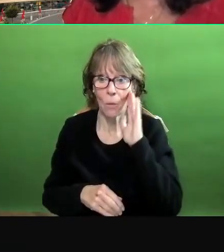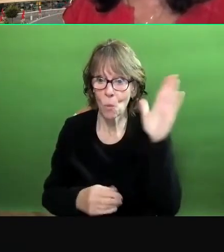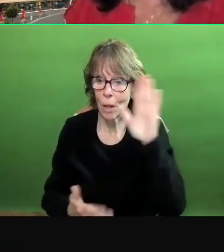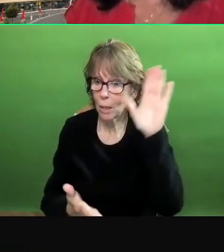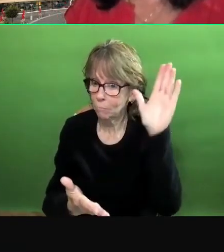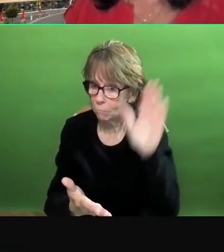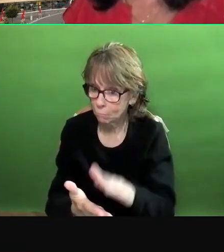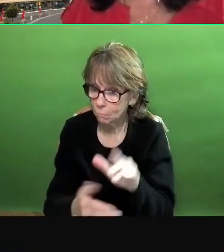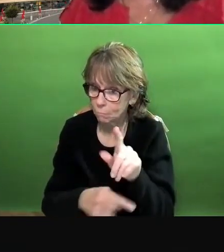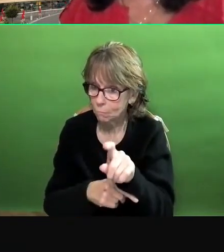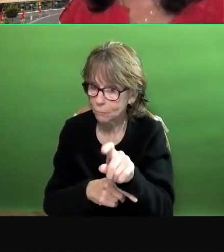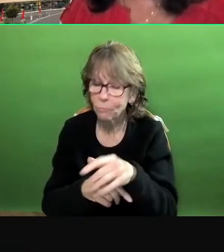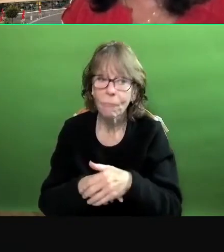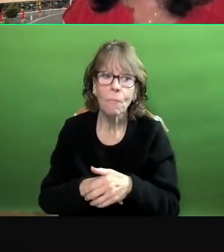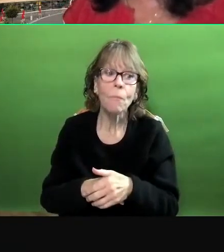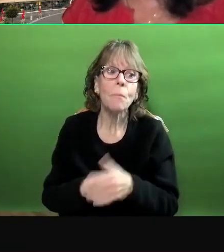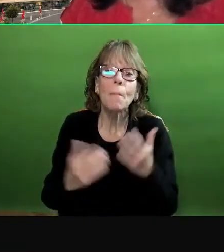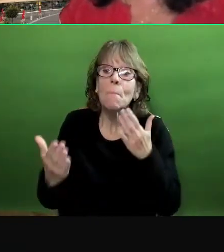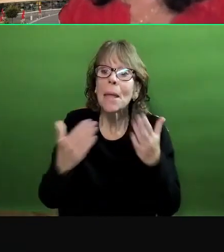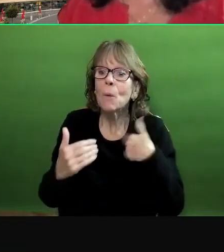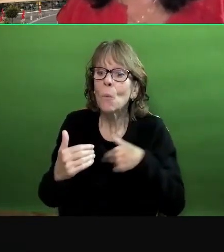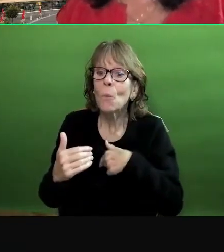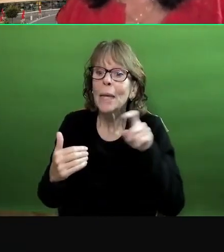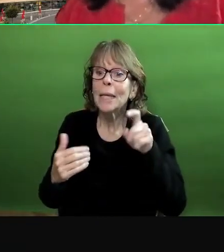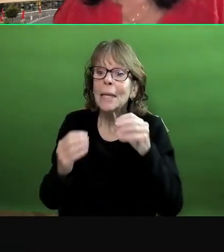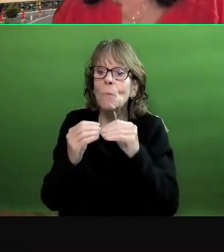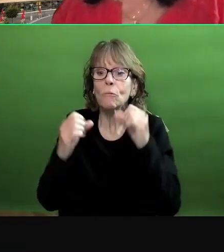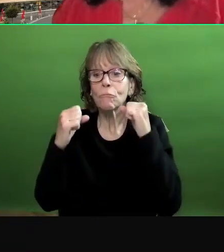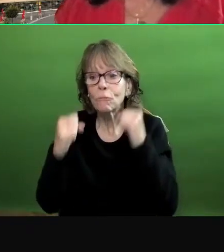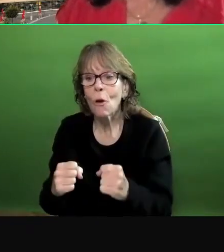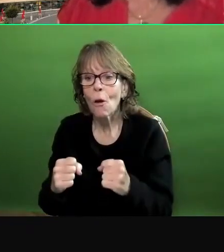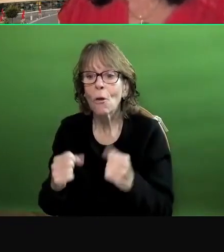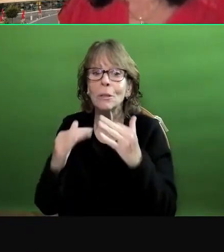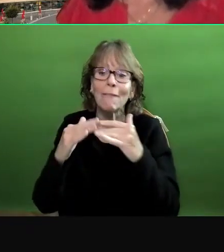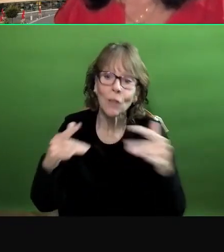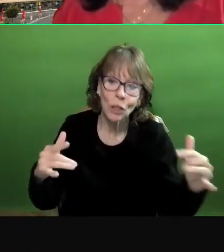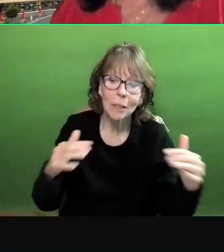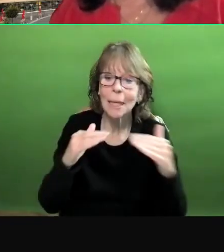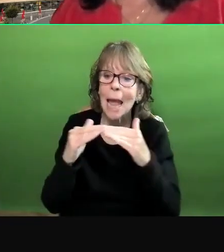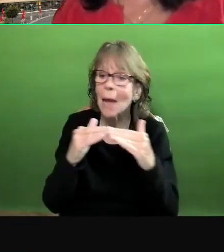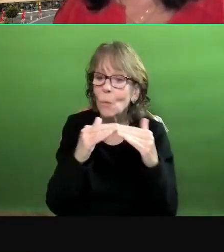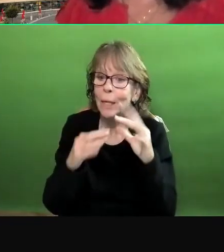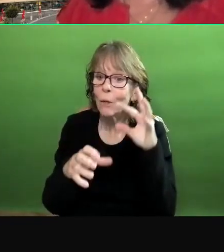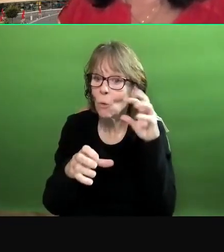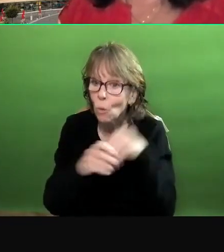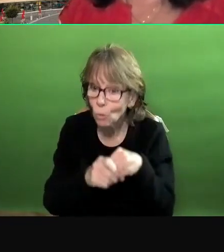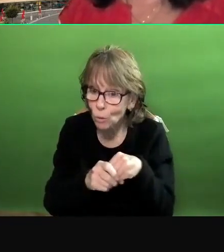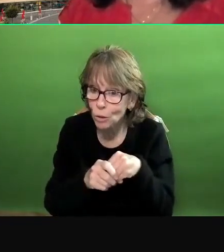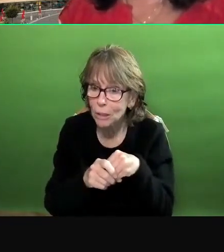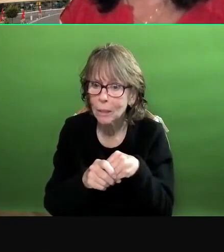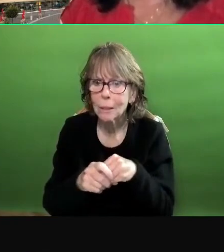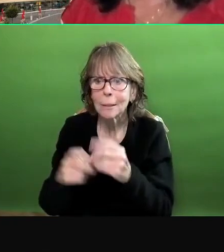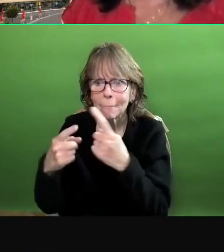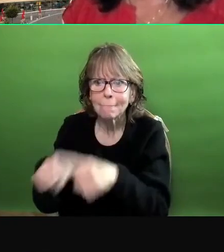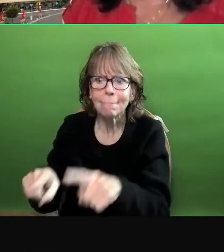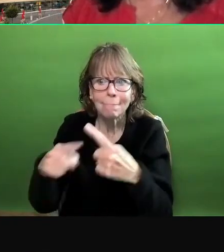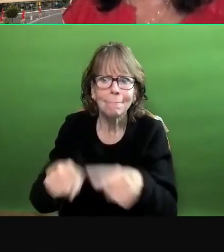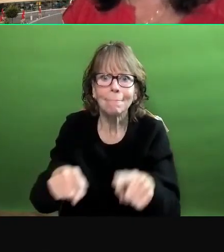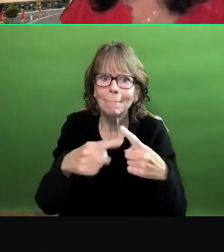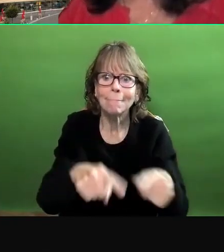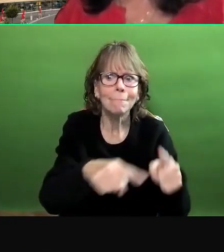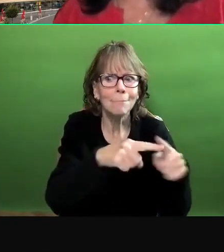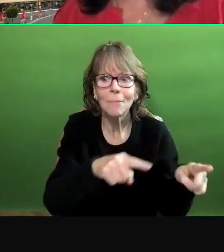to embed principles of equity, diversity and inclusivity within all types of tool building.